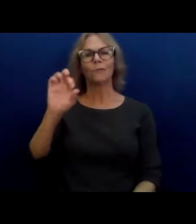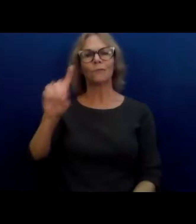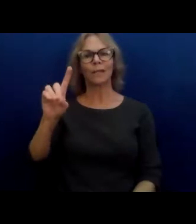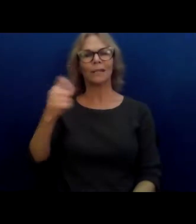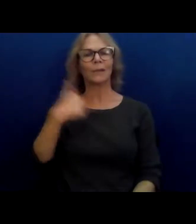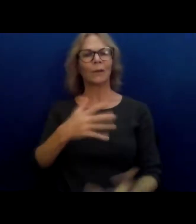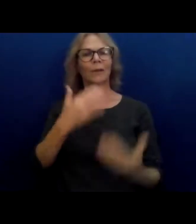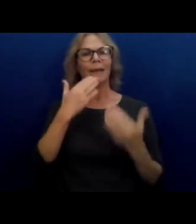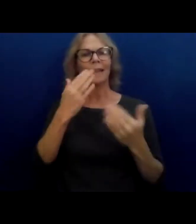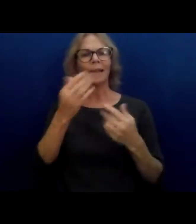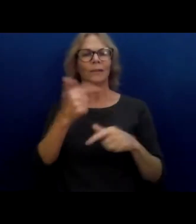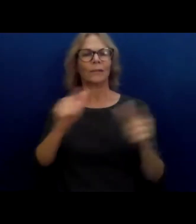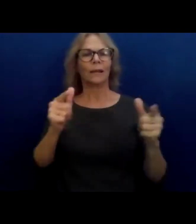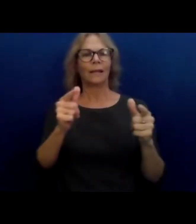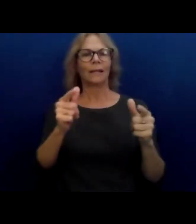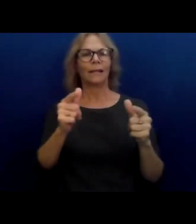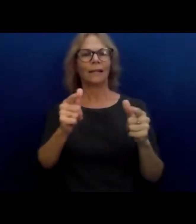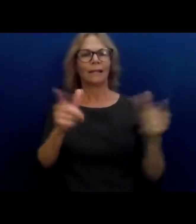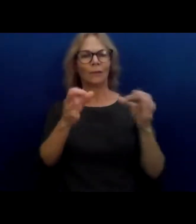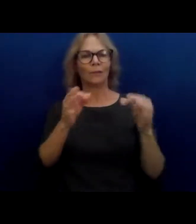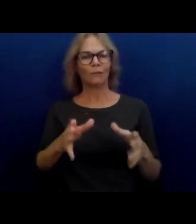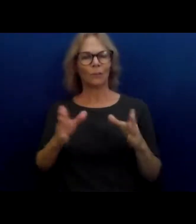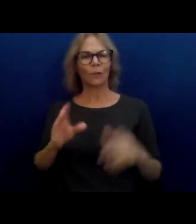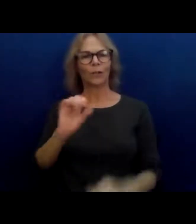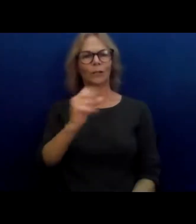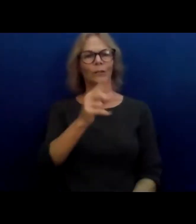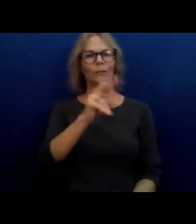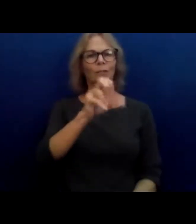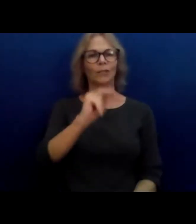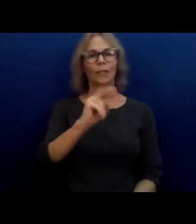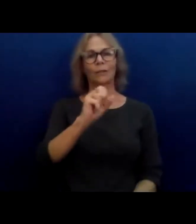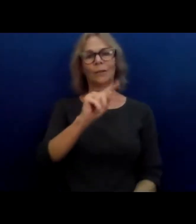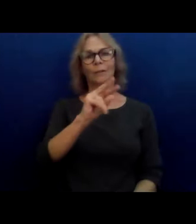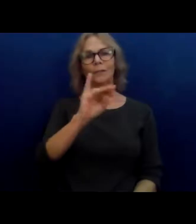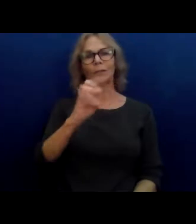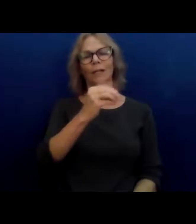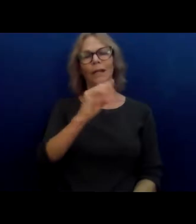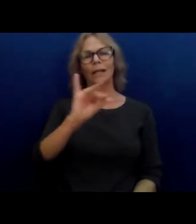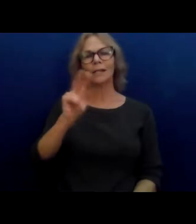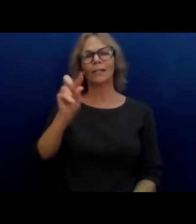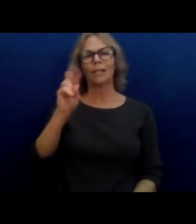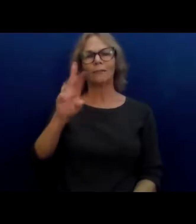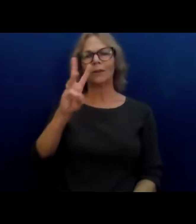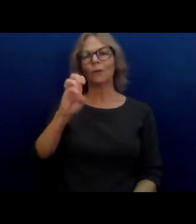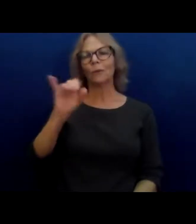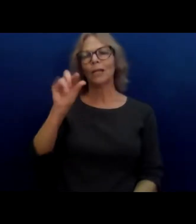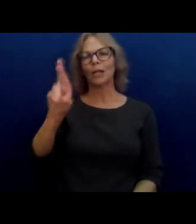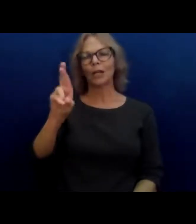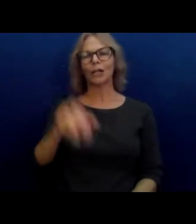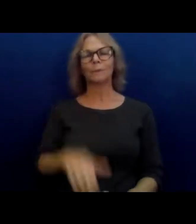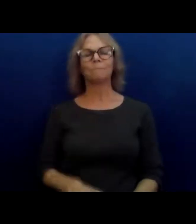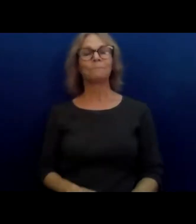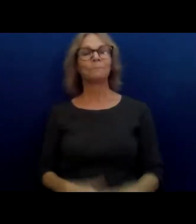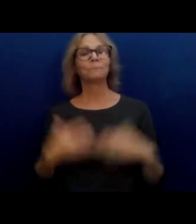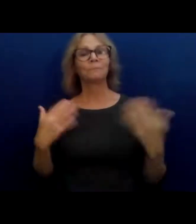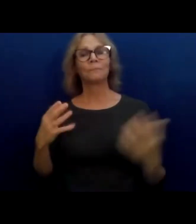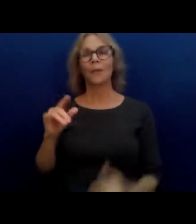thank our sign language interpreters. Sharon Storie and Jennifer Weiler. So with that, Arien, it's all yours.